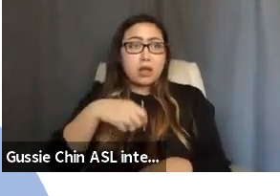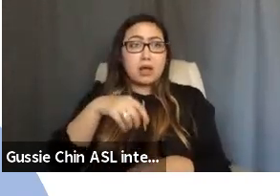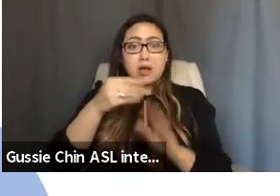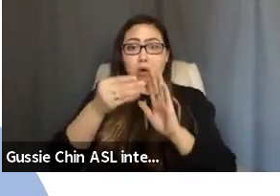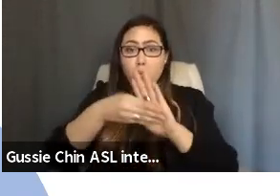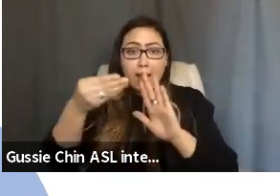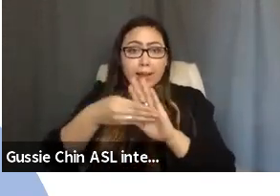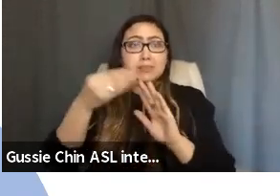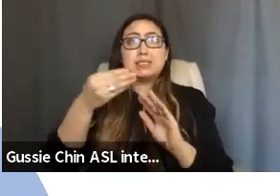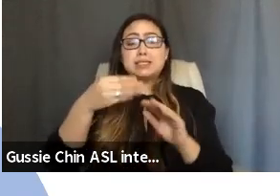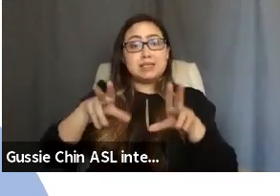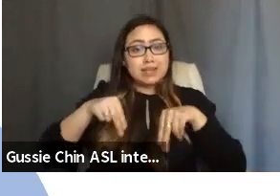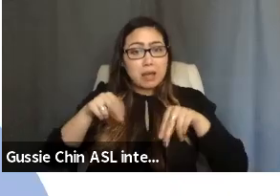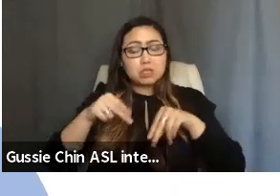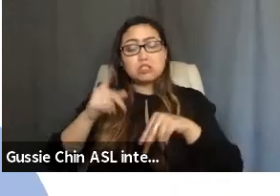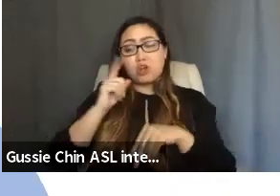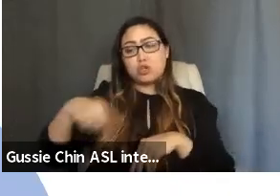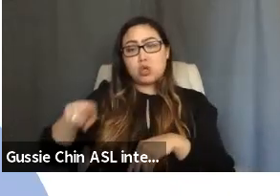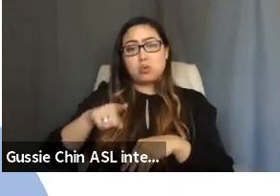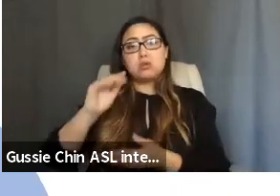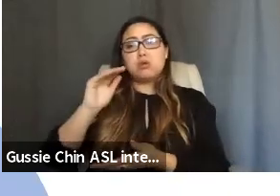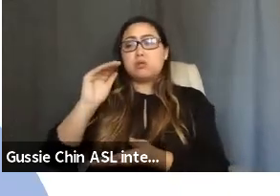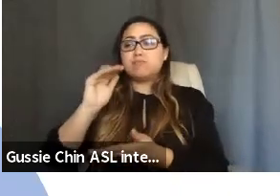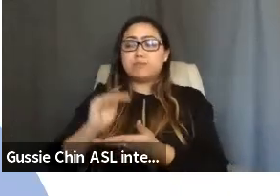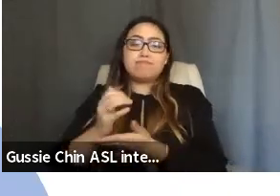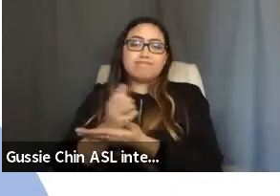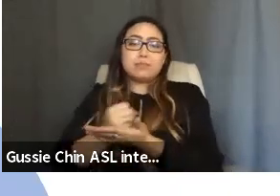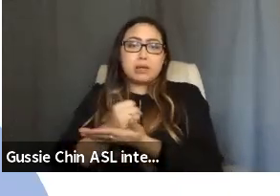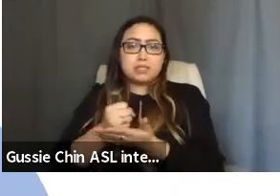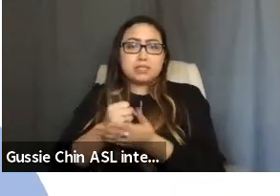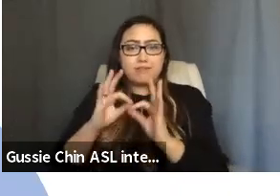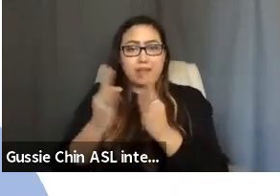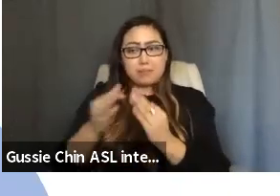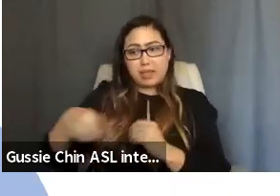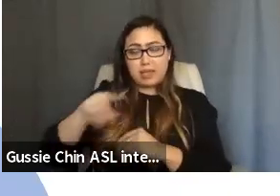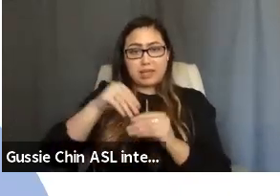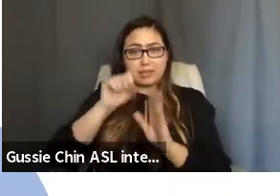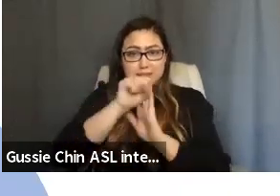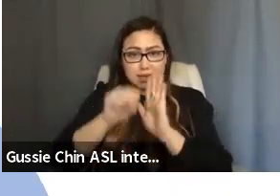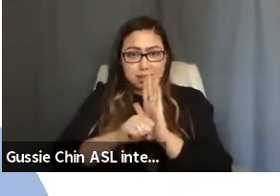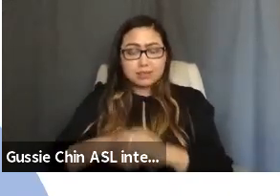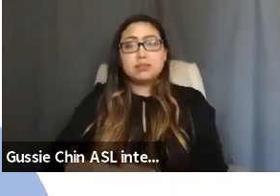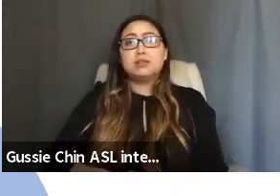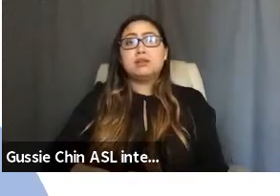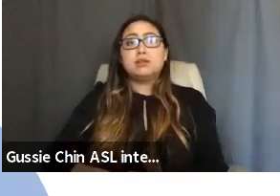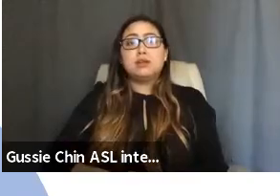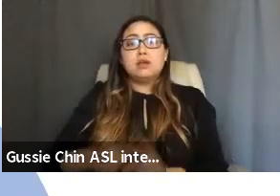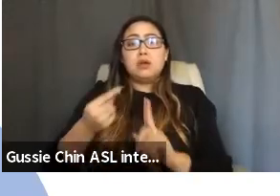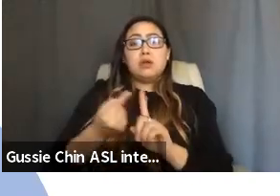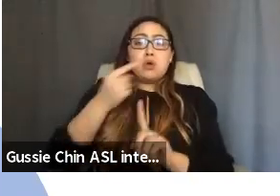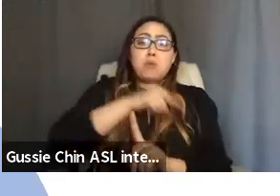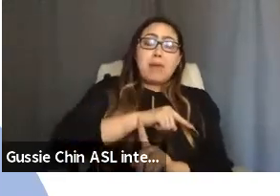centers and low income families across the state. And in going back to that promotoras story I told